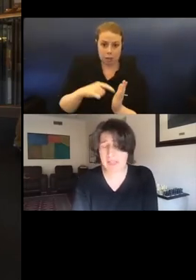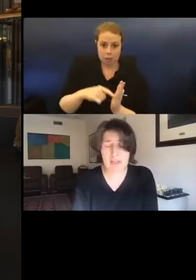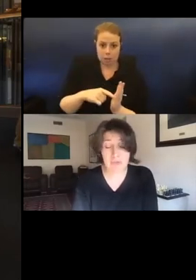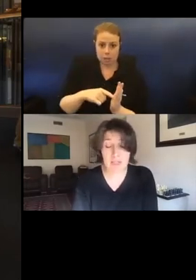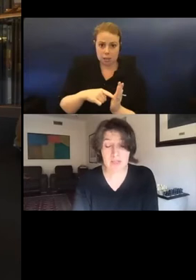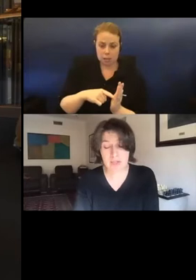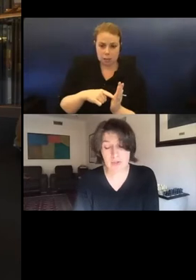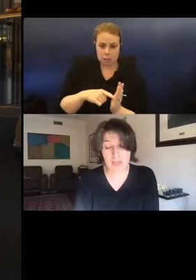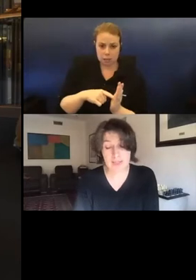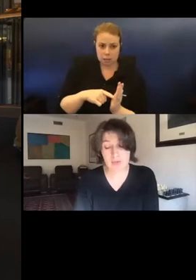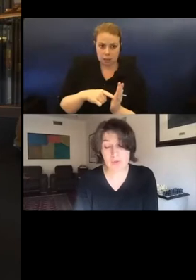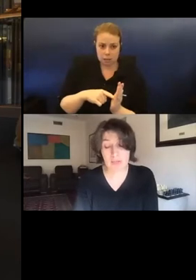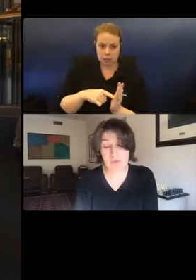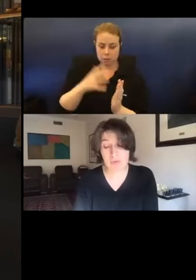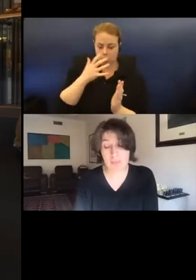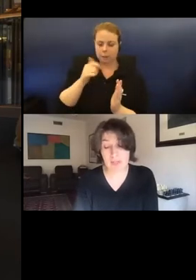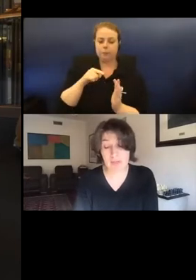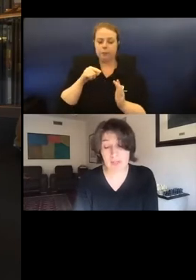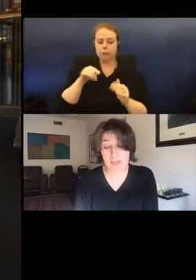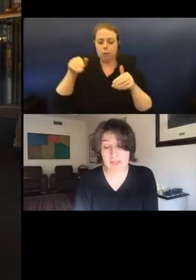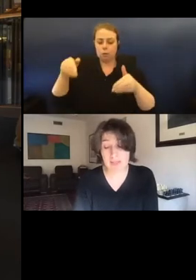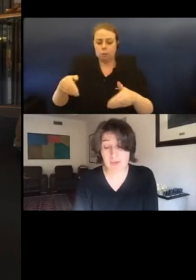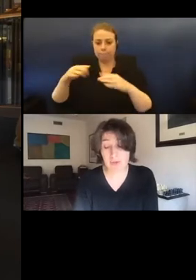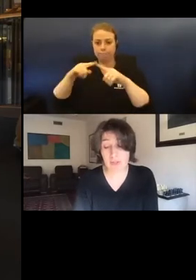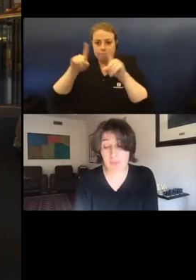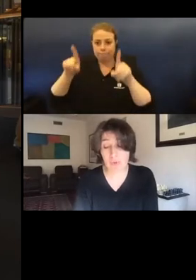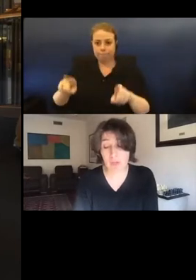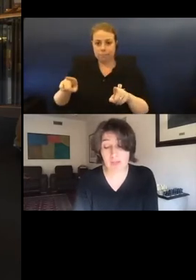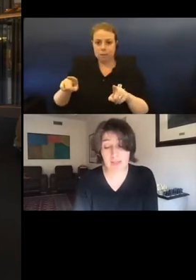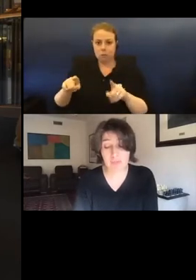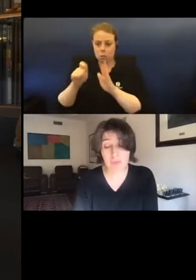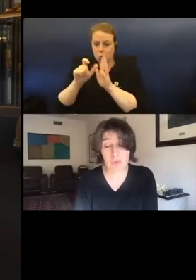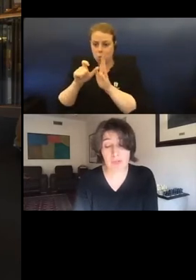recontextualizing those gravestone epitaphs i started turning the ballards into memorials